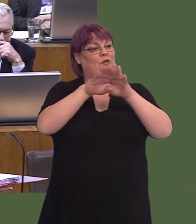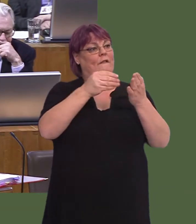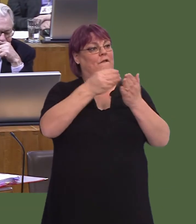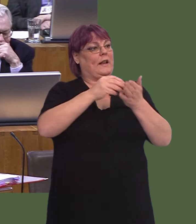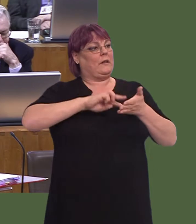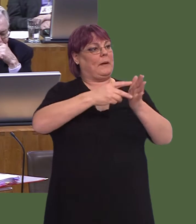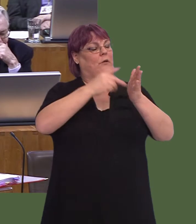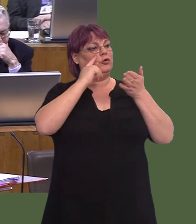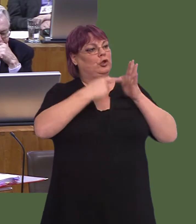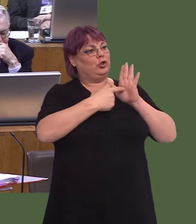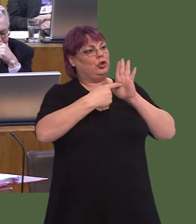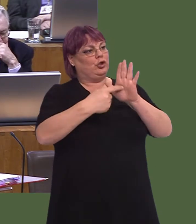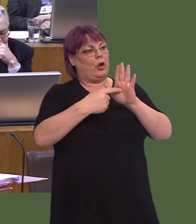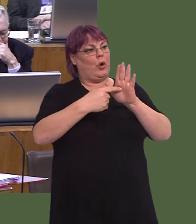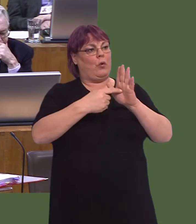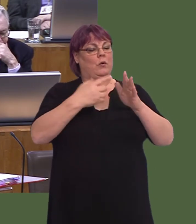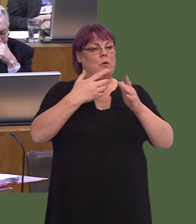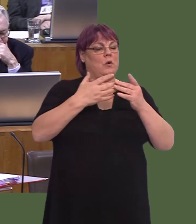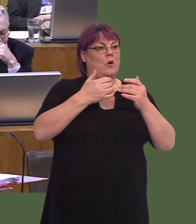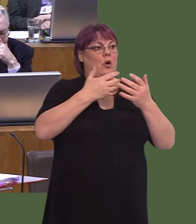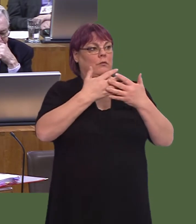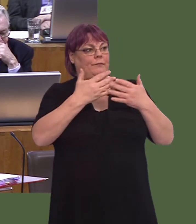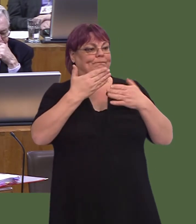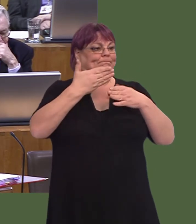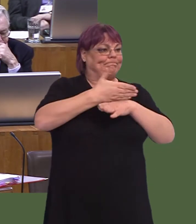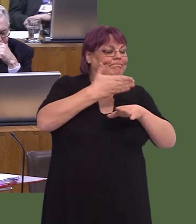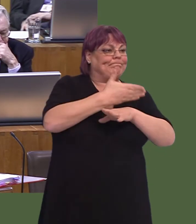of an ambitious programme of road, rail, bus and active travel improvements for the next